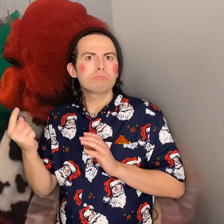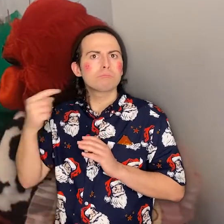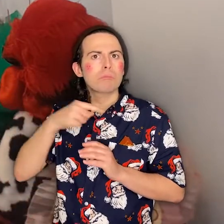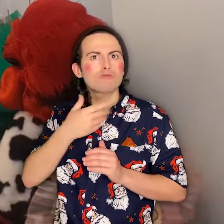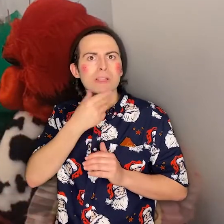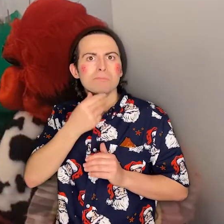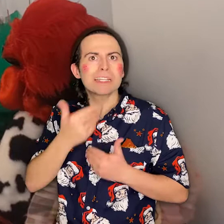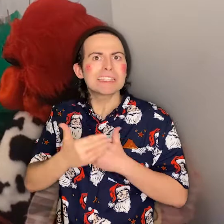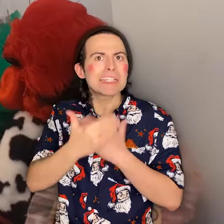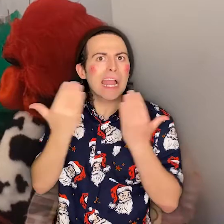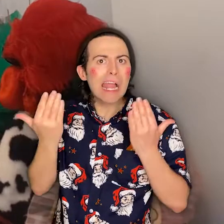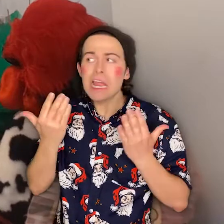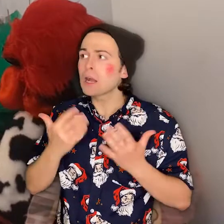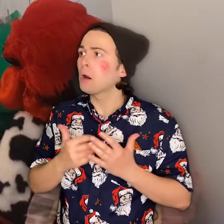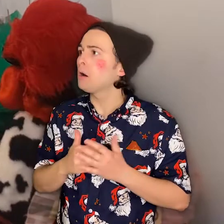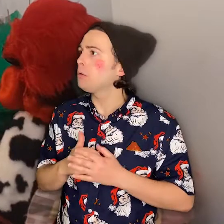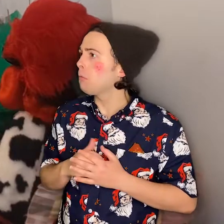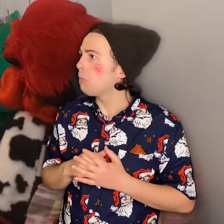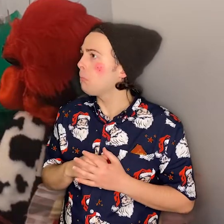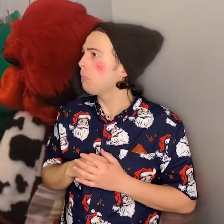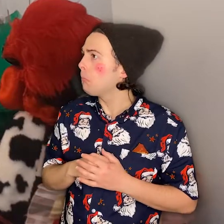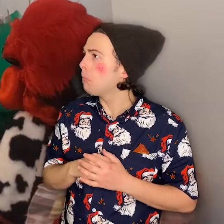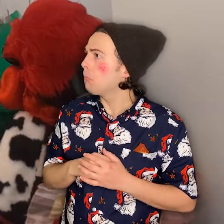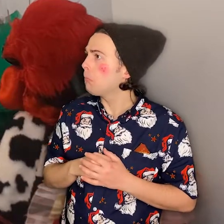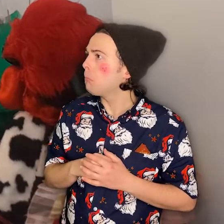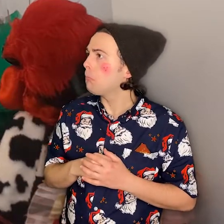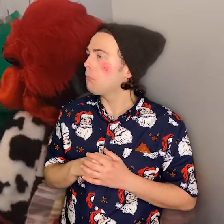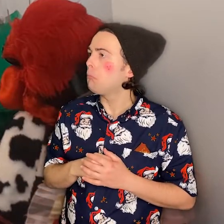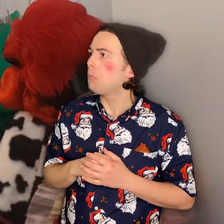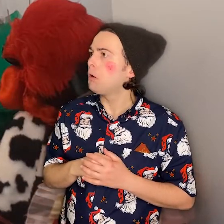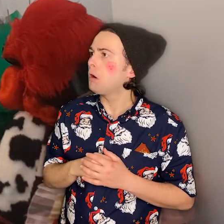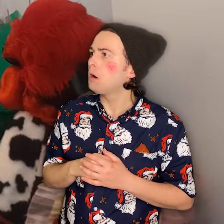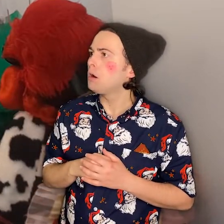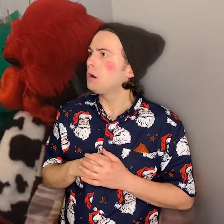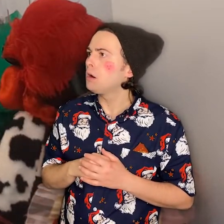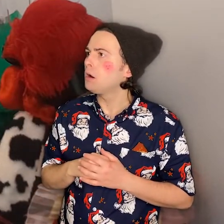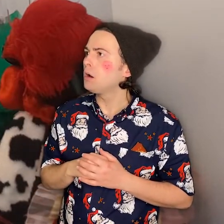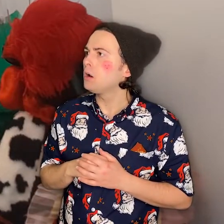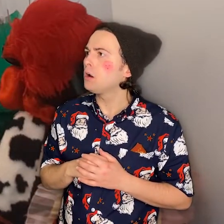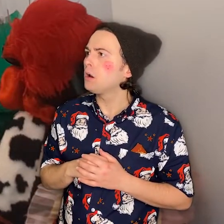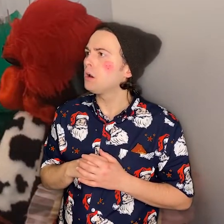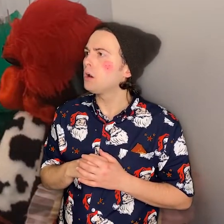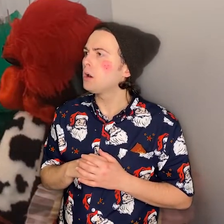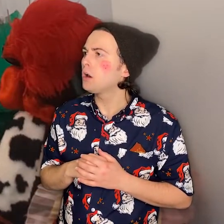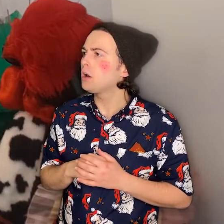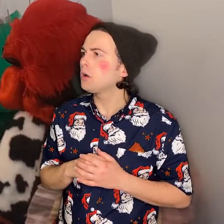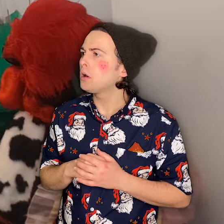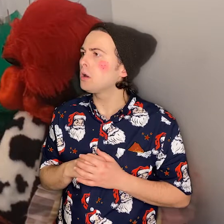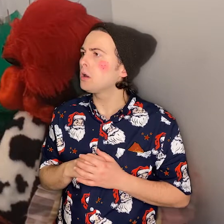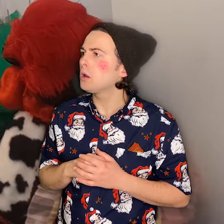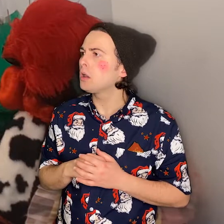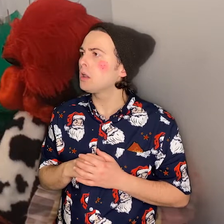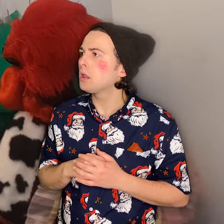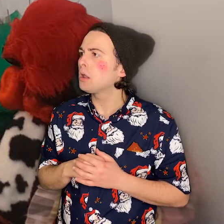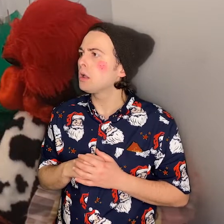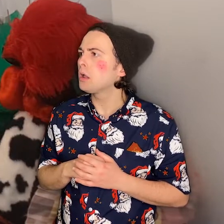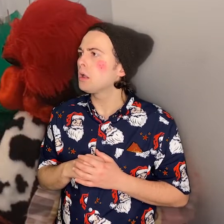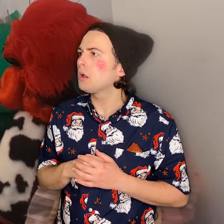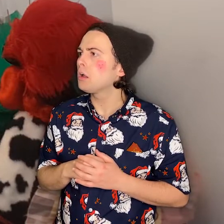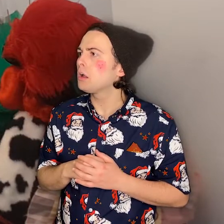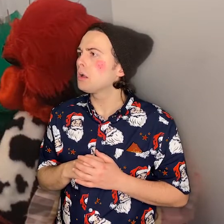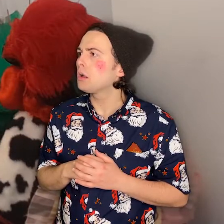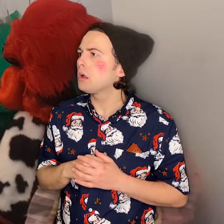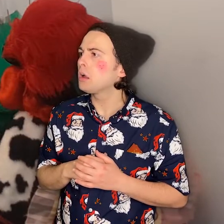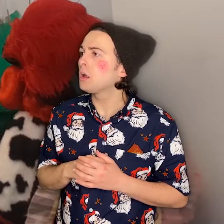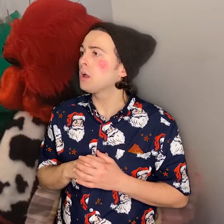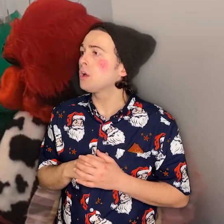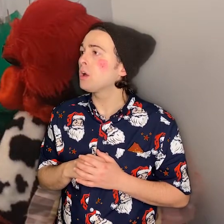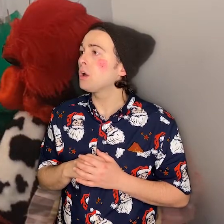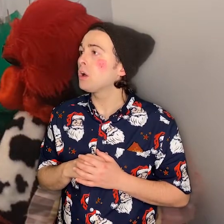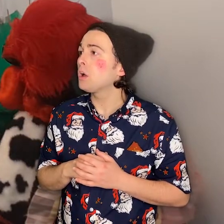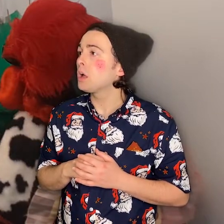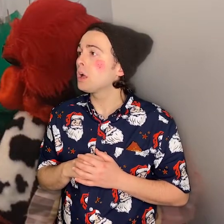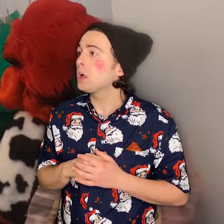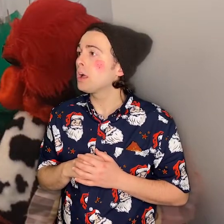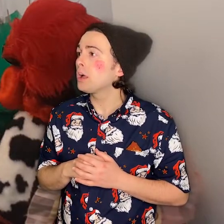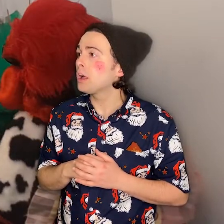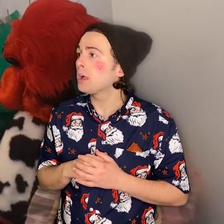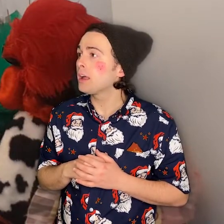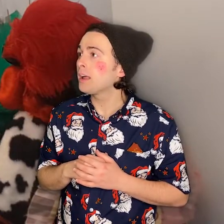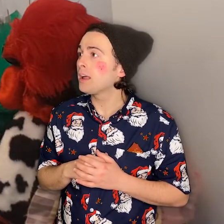I've been humming and hawing about it until I bumped into her at the B&Ms and my conscience ambushed me and i invited her along.